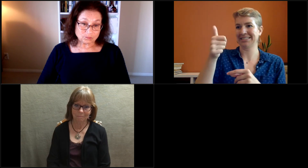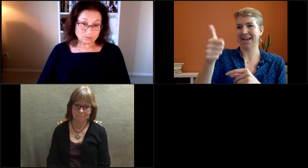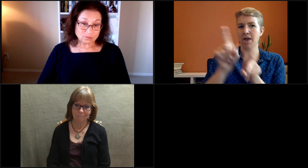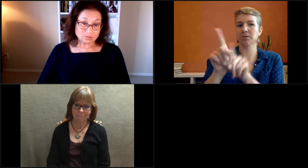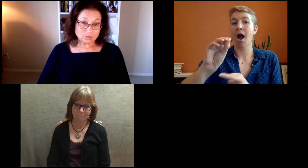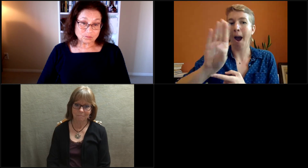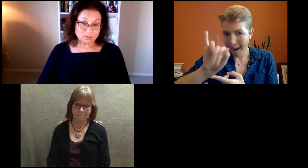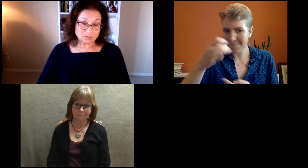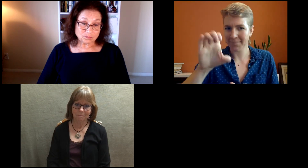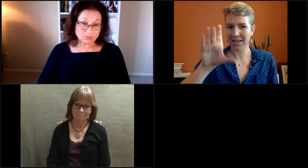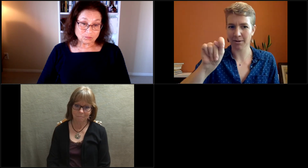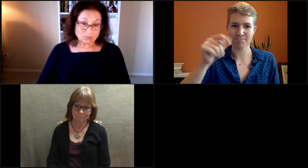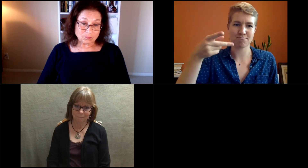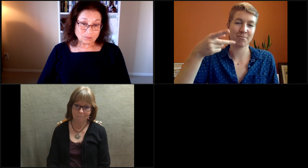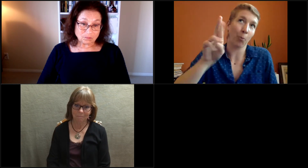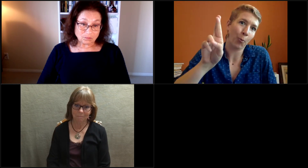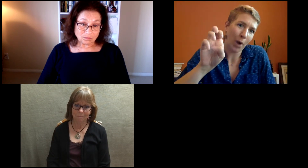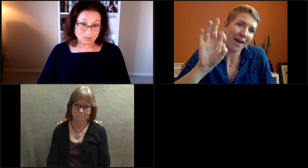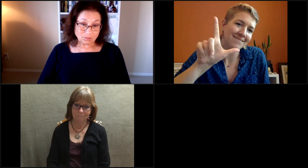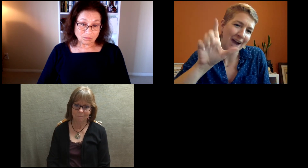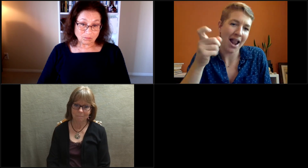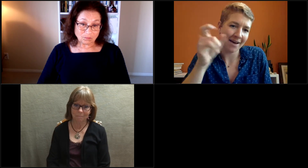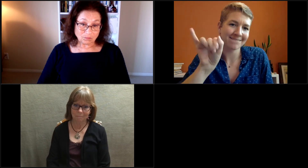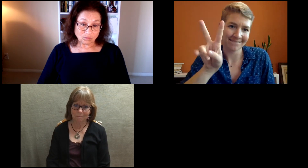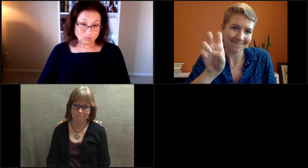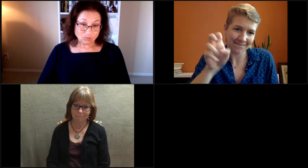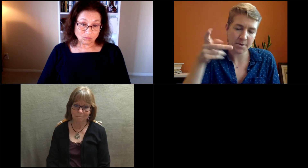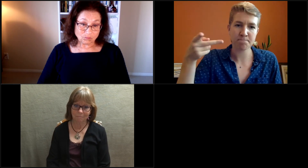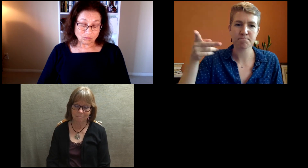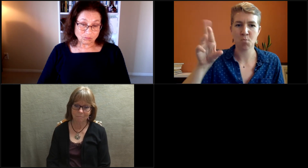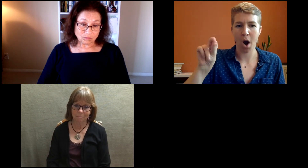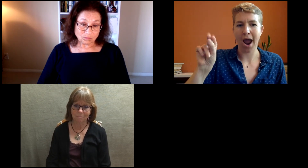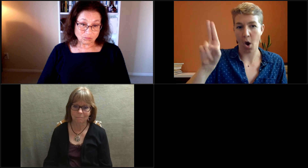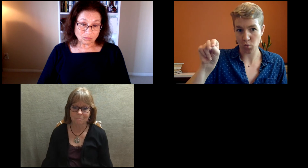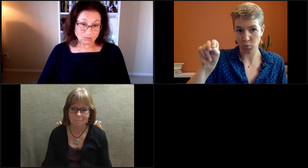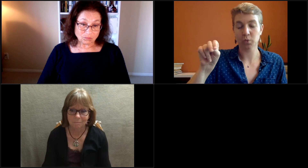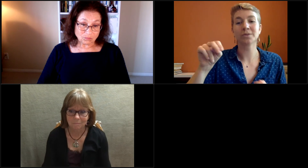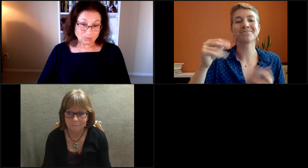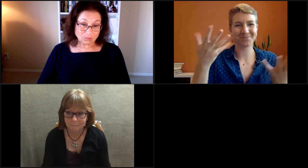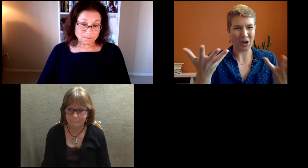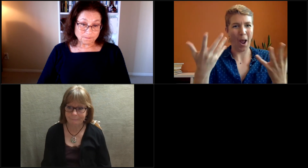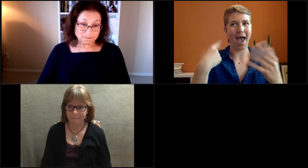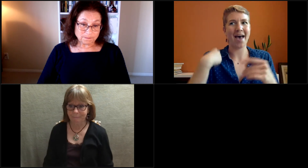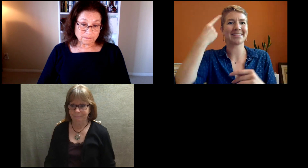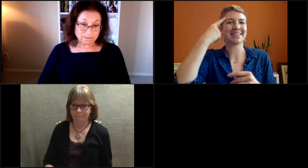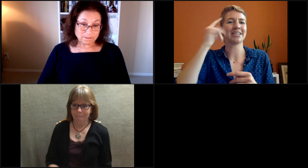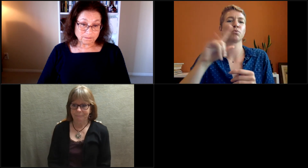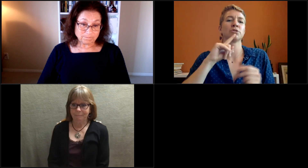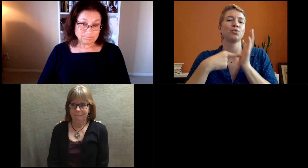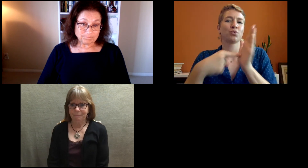We’re only seeing it as an object, a reflexive pronoun.